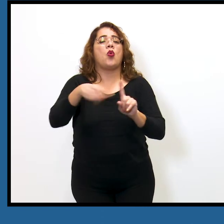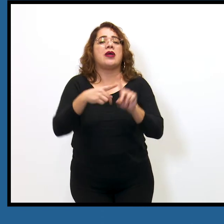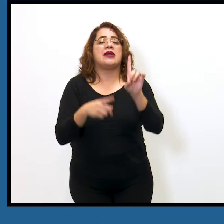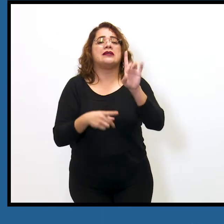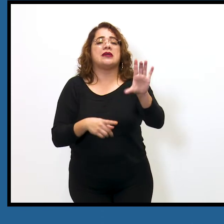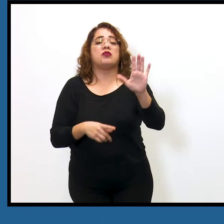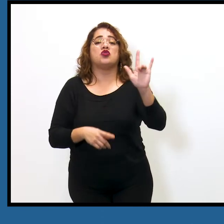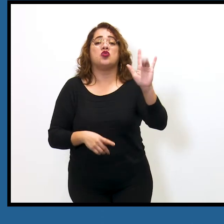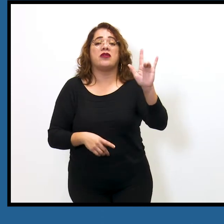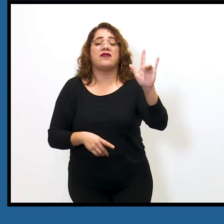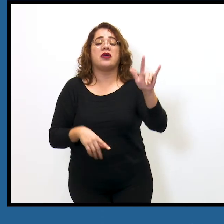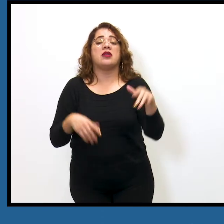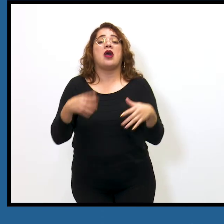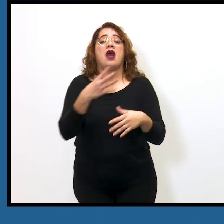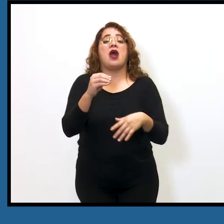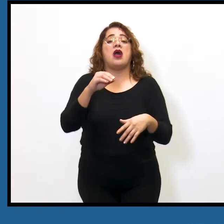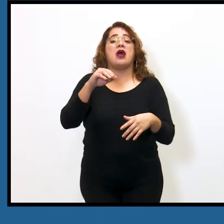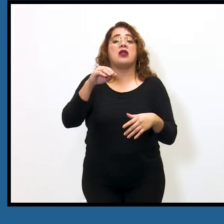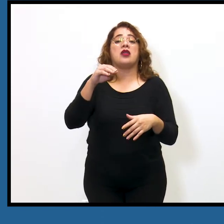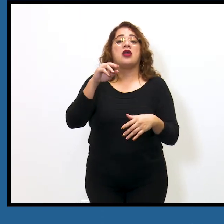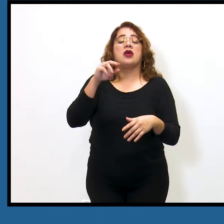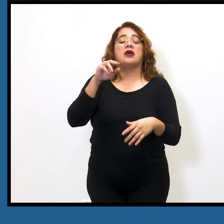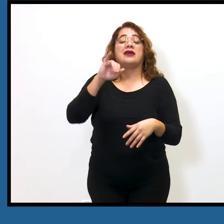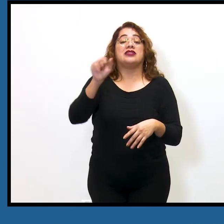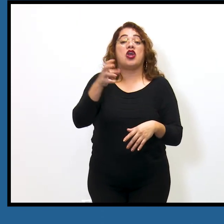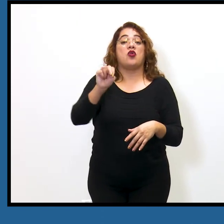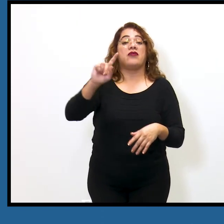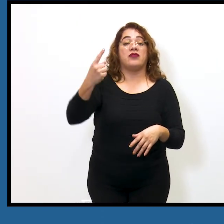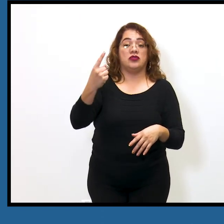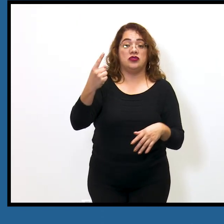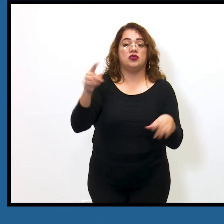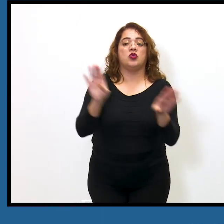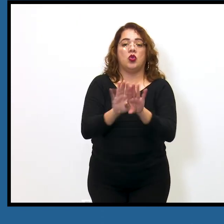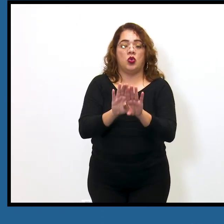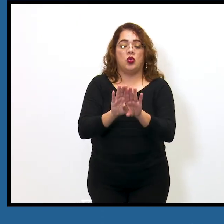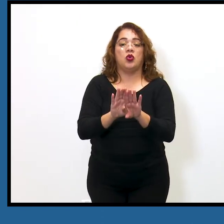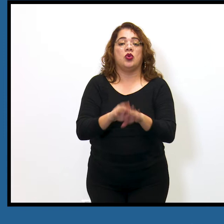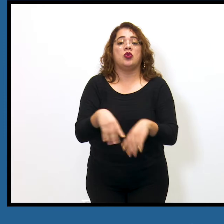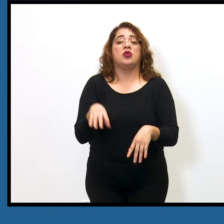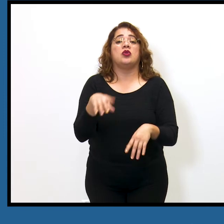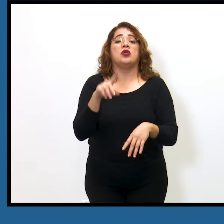and on new year's day and we'll be testing available until 1 pm at the city run locations